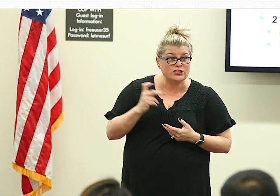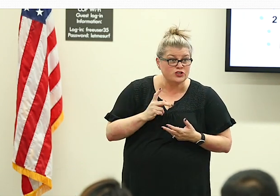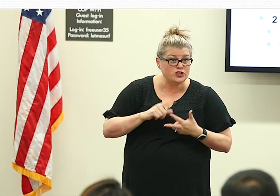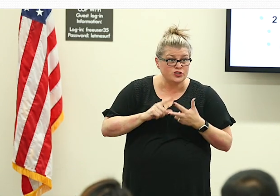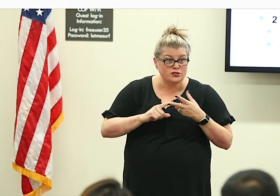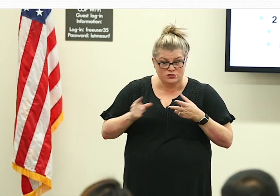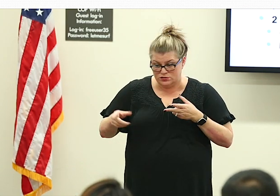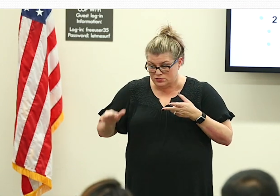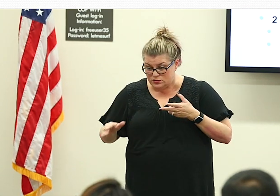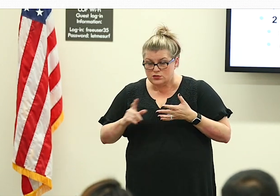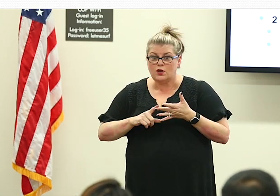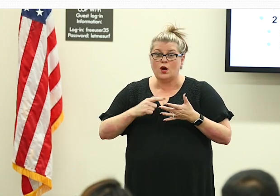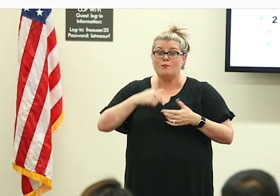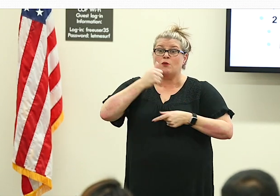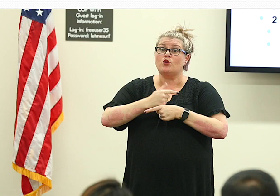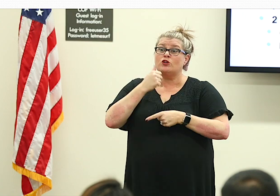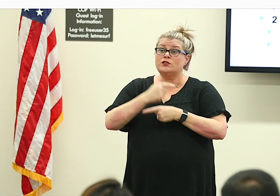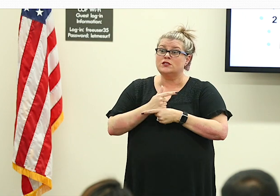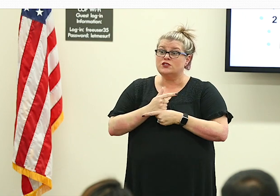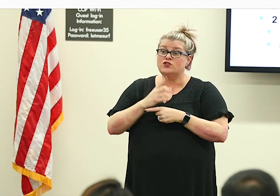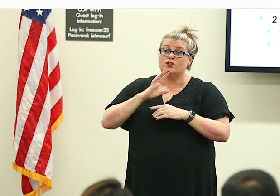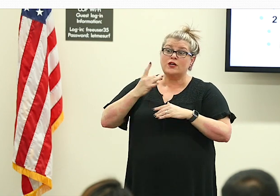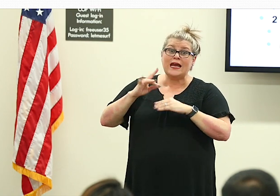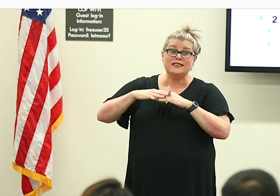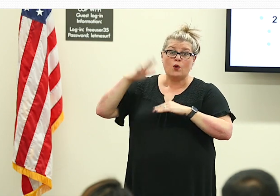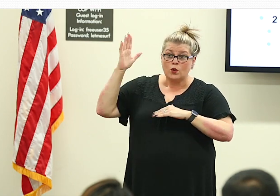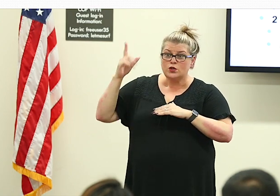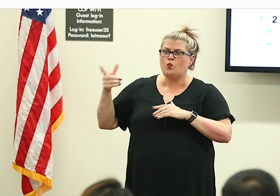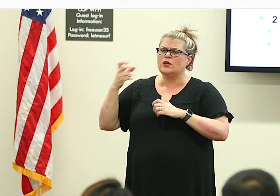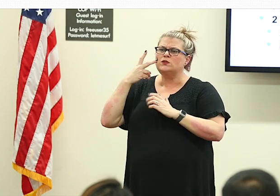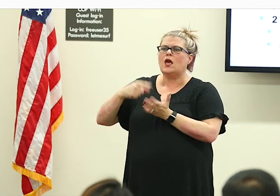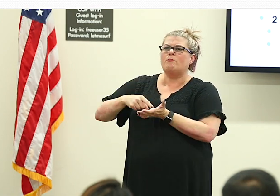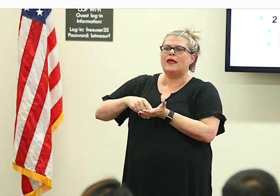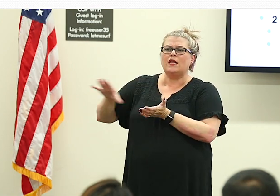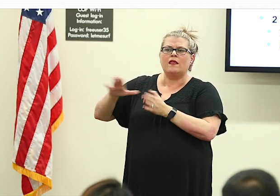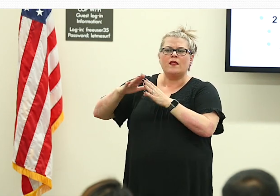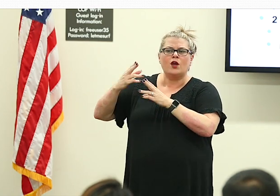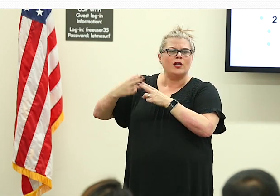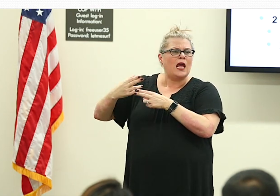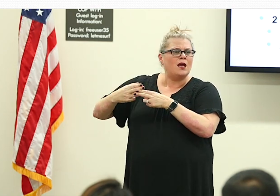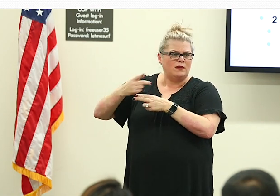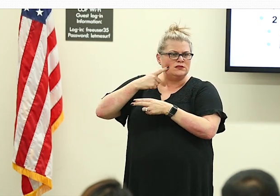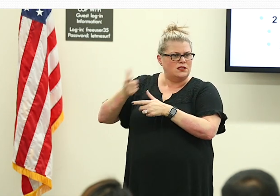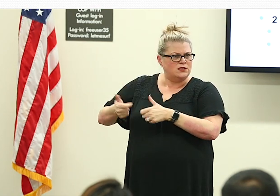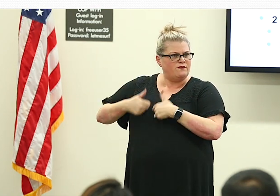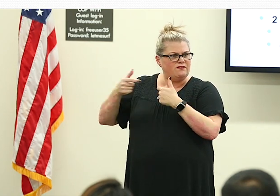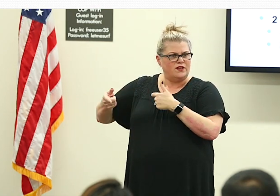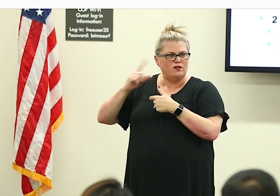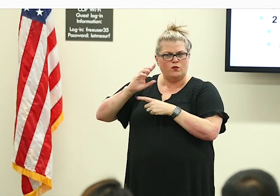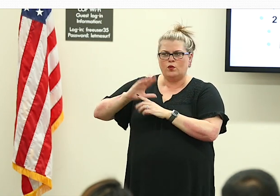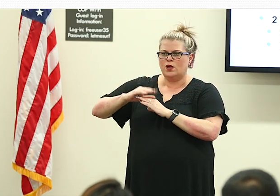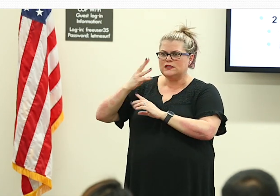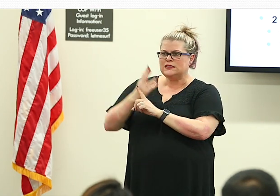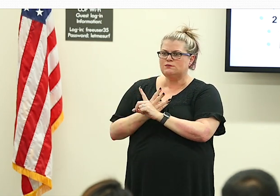like a brother or sister, we just wanna see a bill in their name that's been there for at least six months. Just so that we know